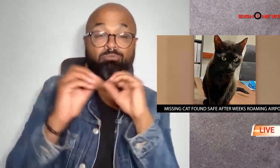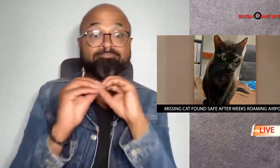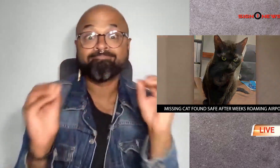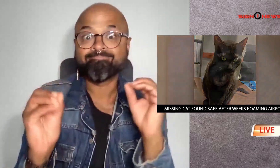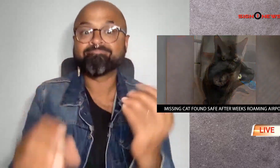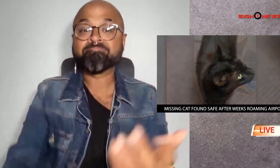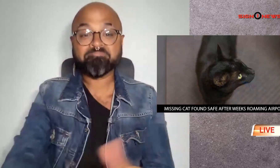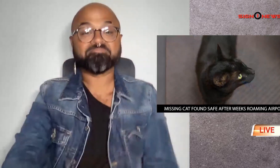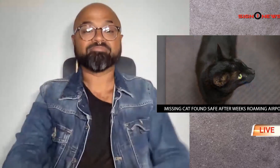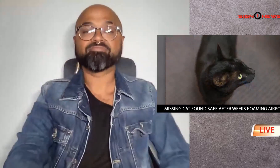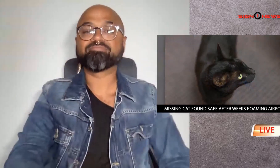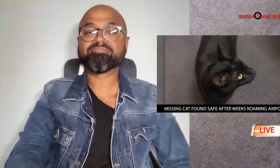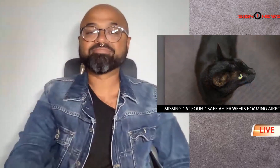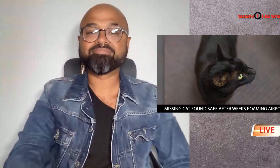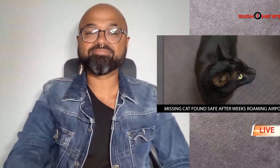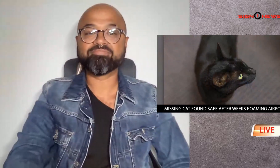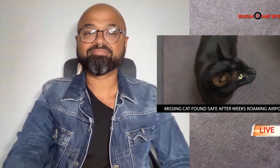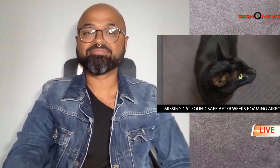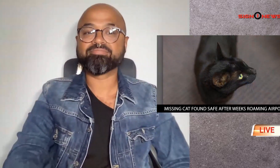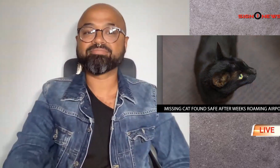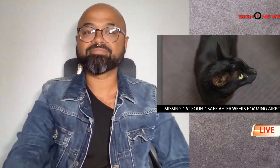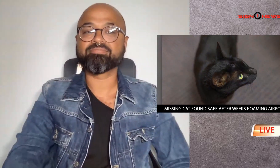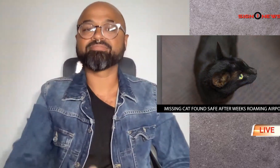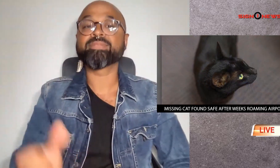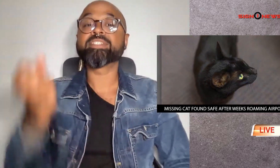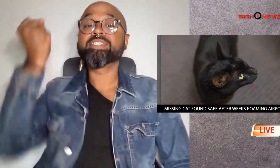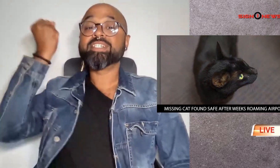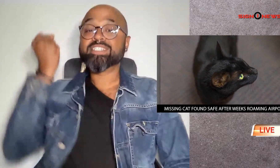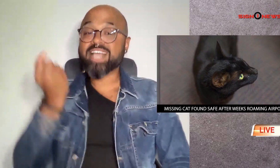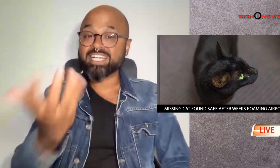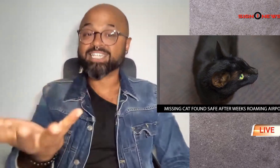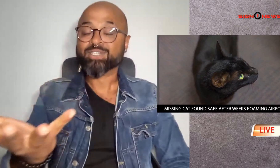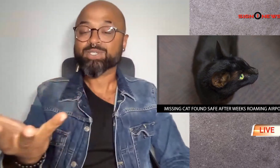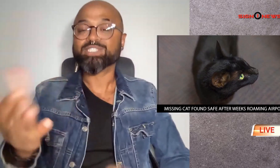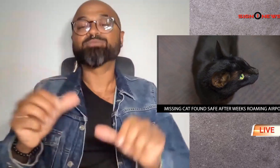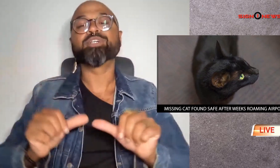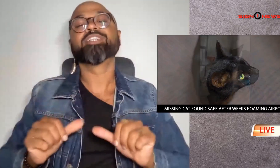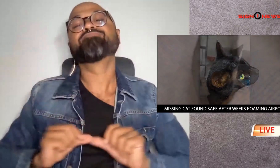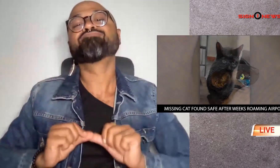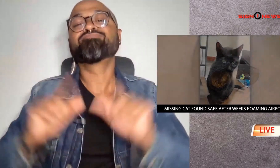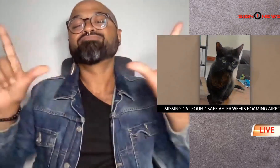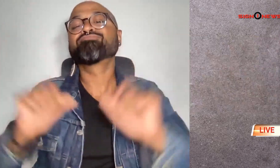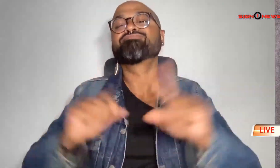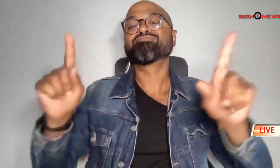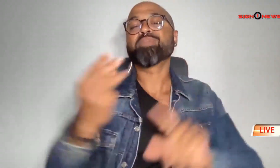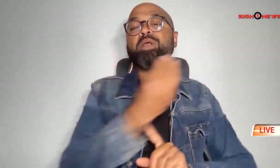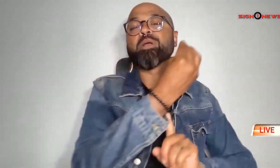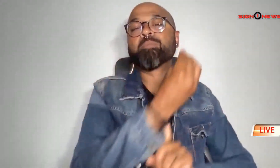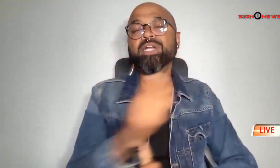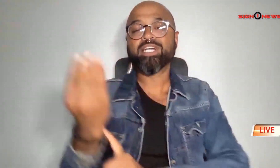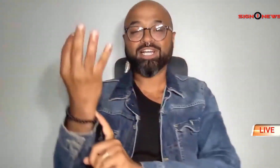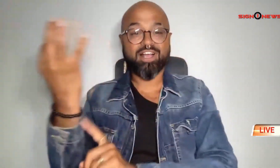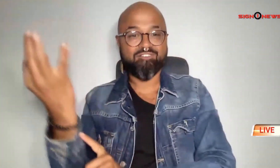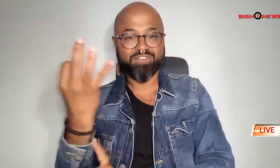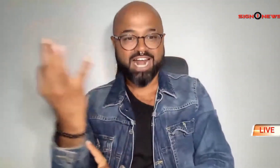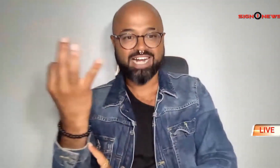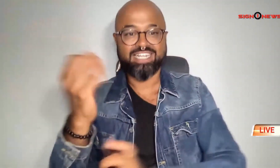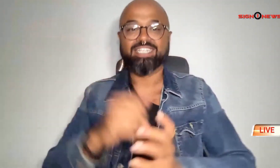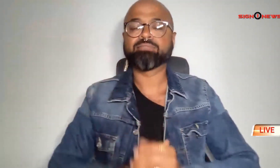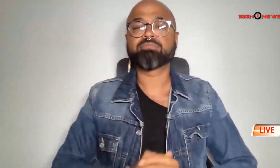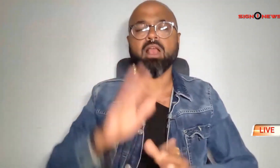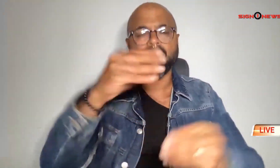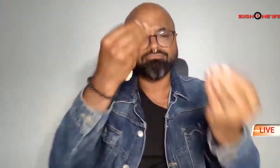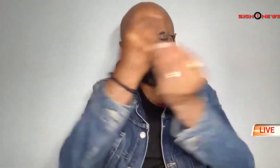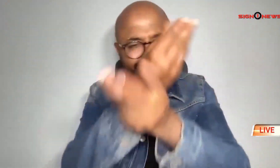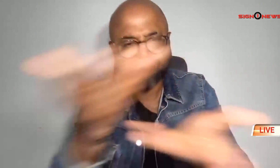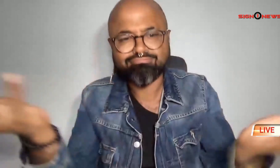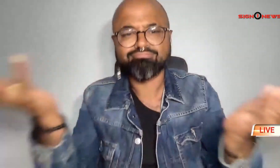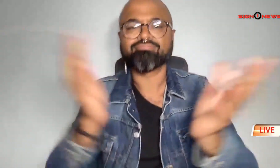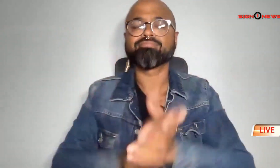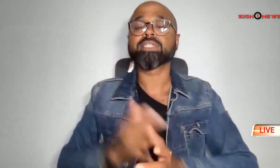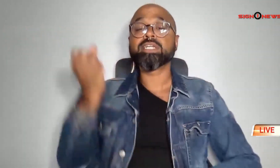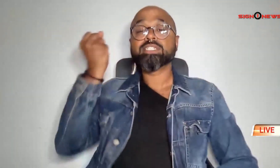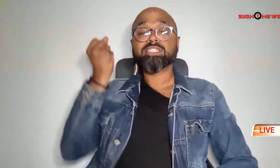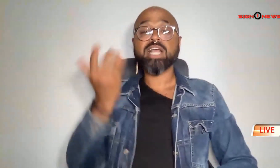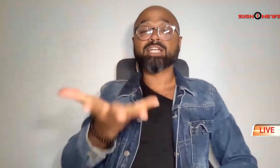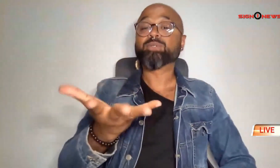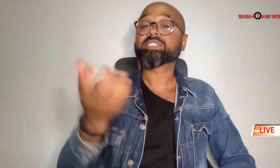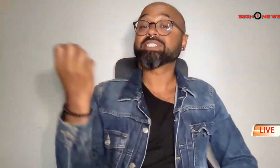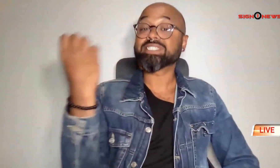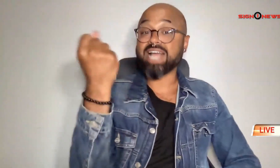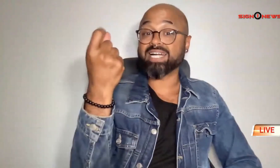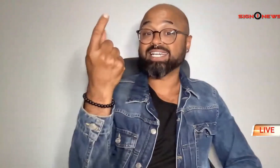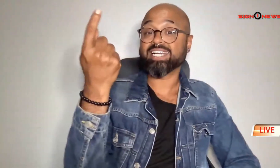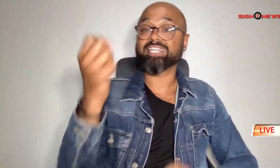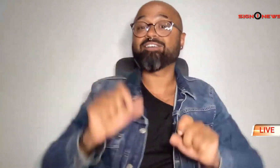clearly not stressed one bit Sign1News will be broadcasting updates Monday through Friday